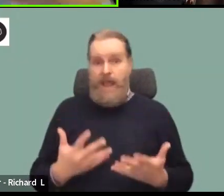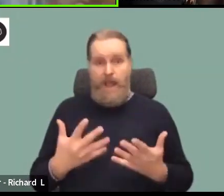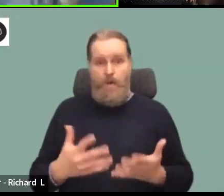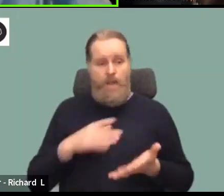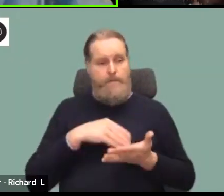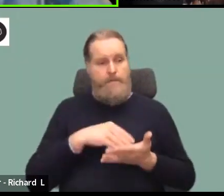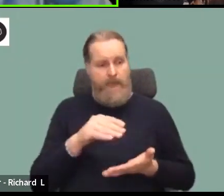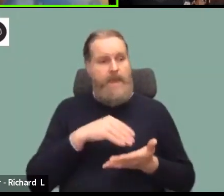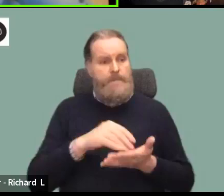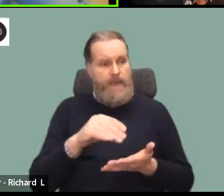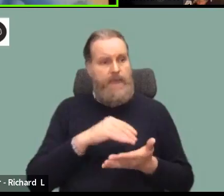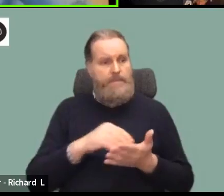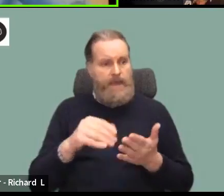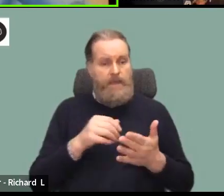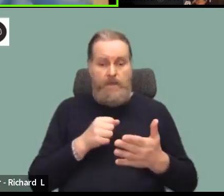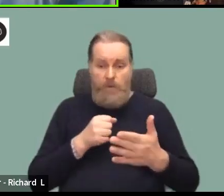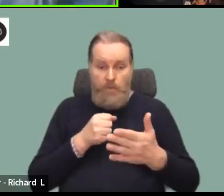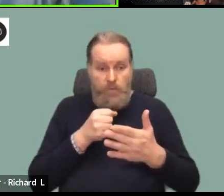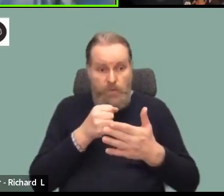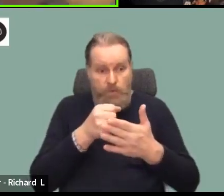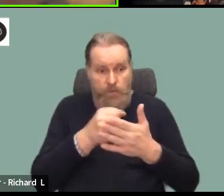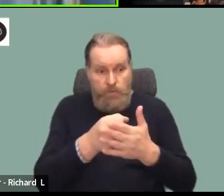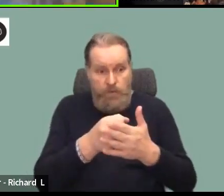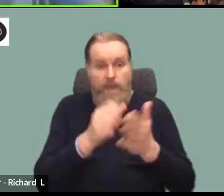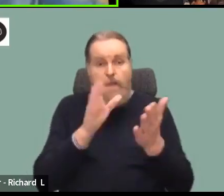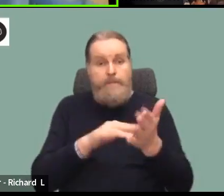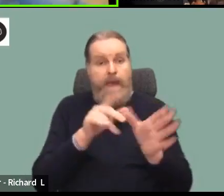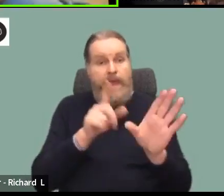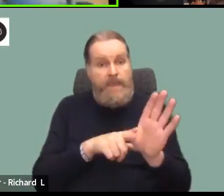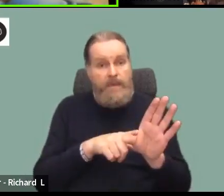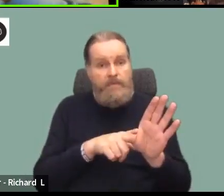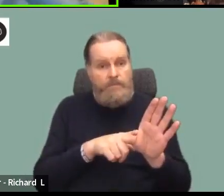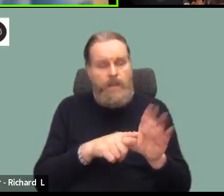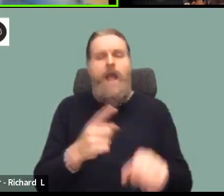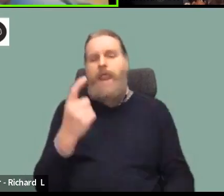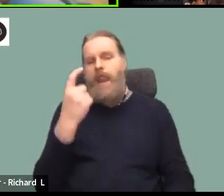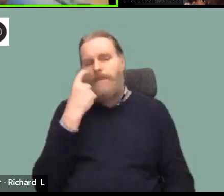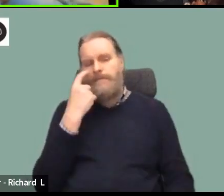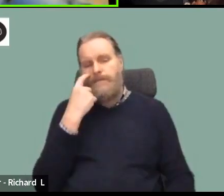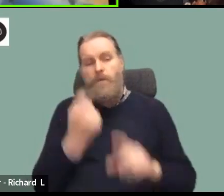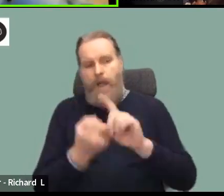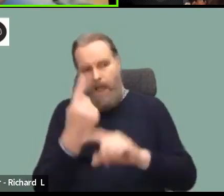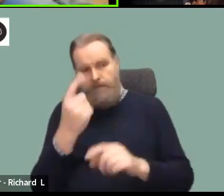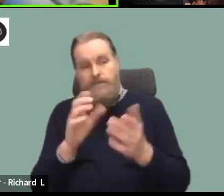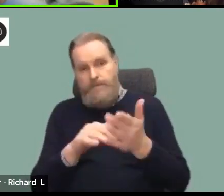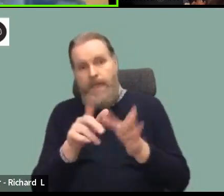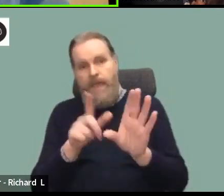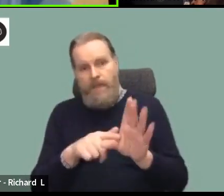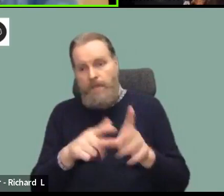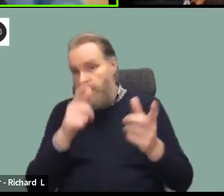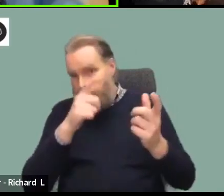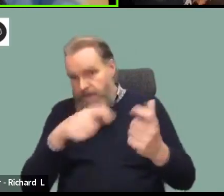And therefore, you know what therefore you know what you know now. now is this will not go now is this will not go past me in now is this will not go past me unless we have revalidated in one another Mandate. In May to